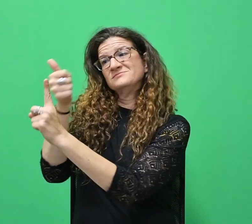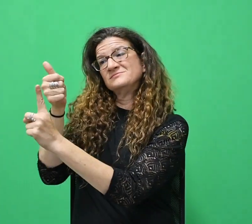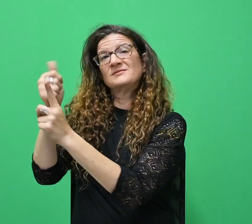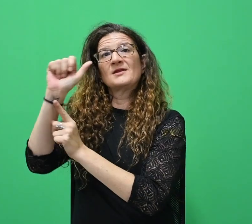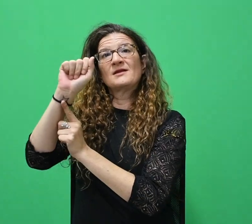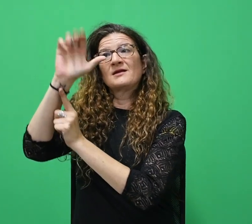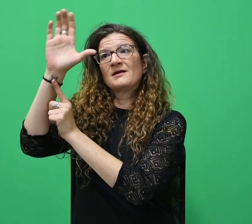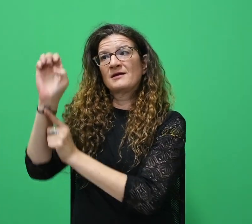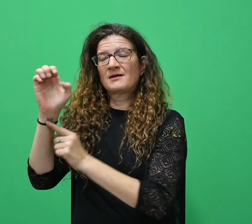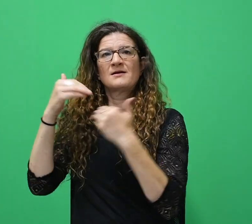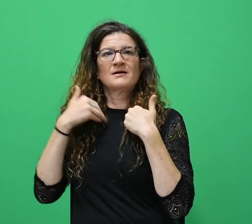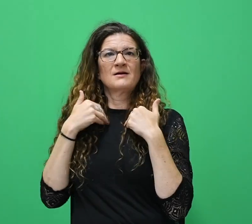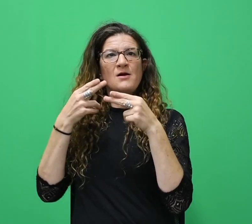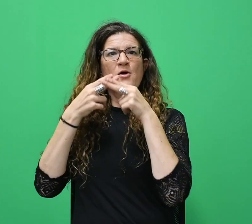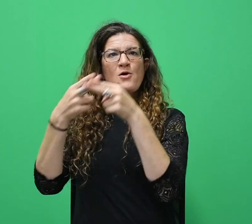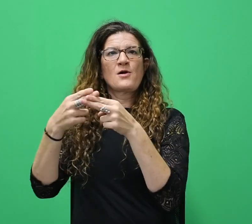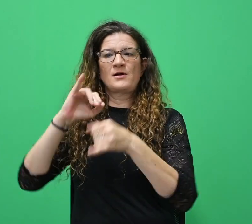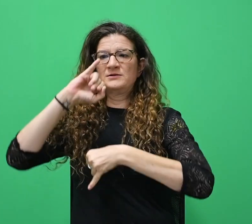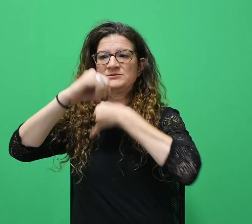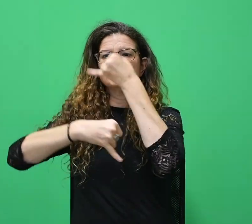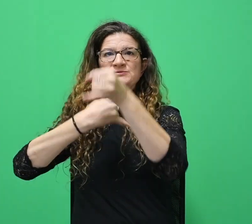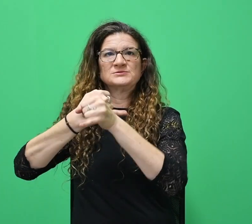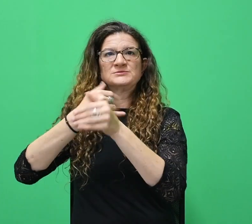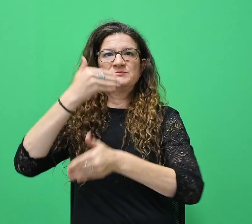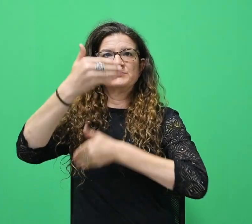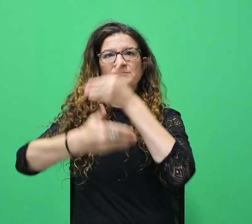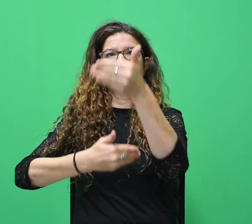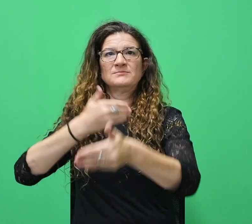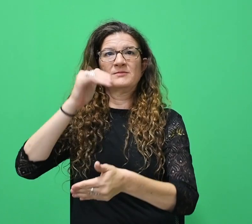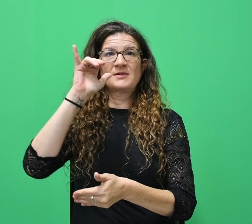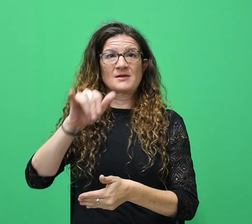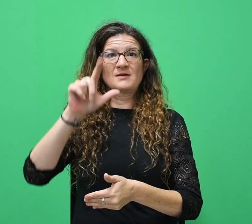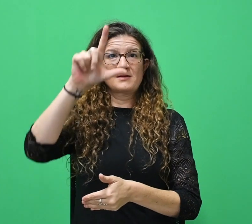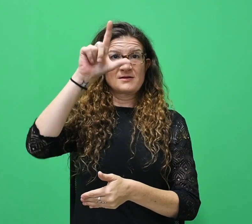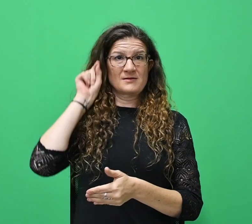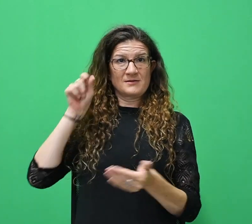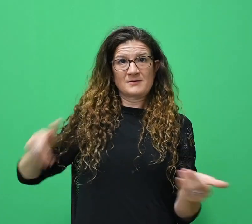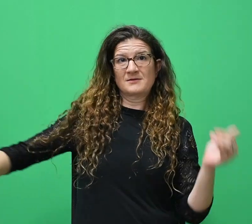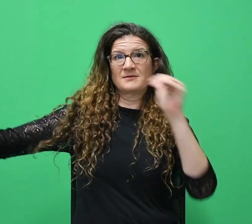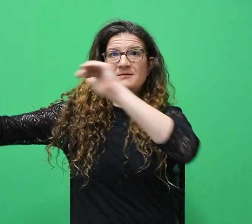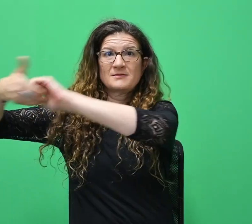ACE has the process called Internationalization process